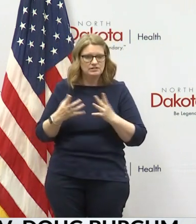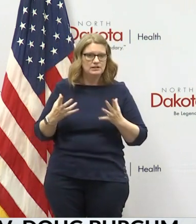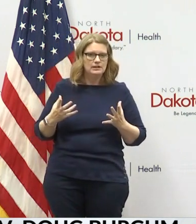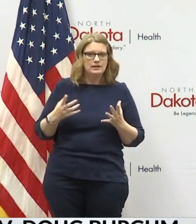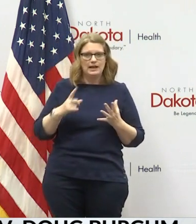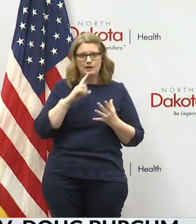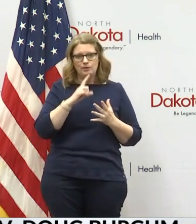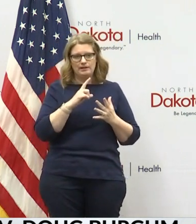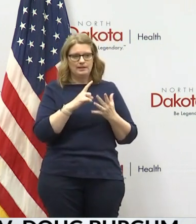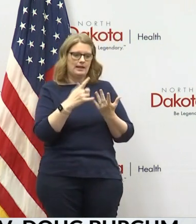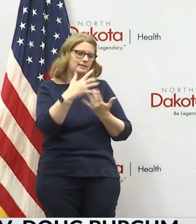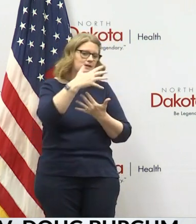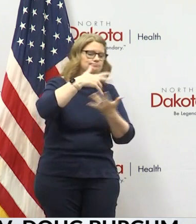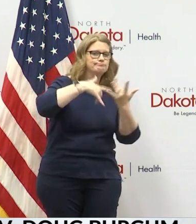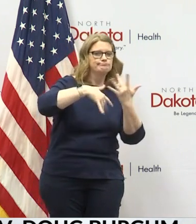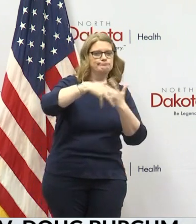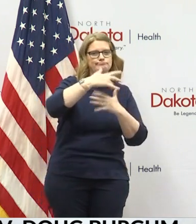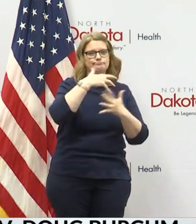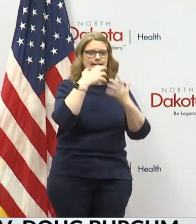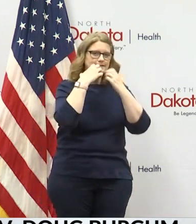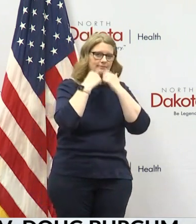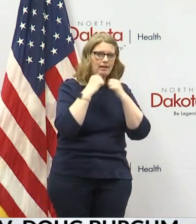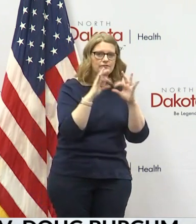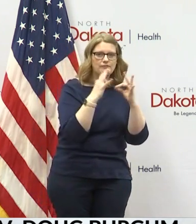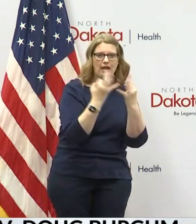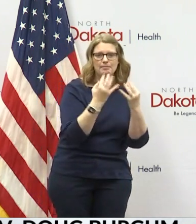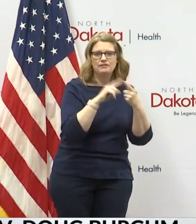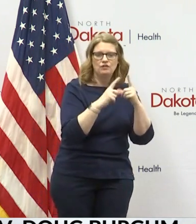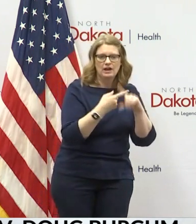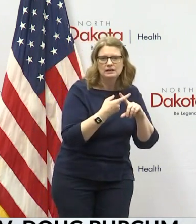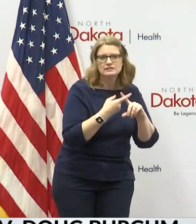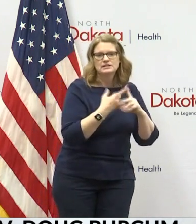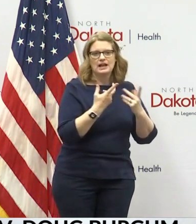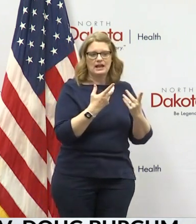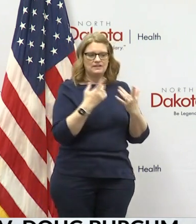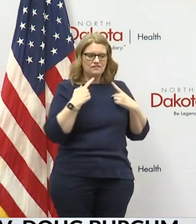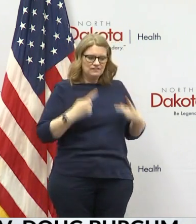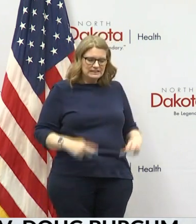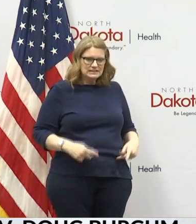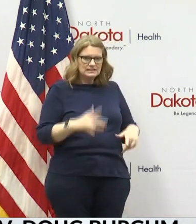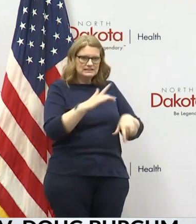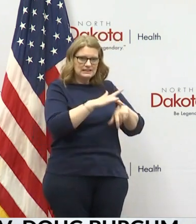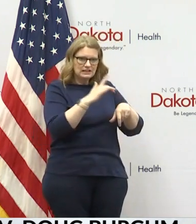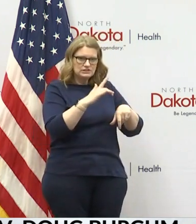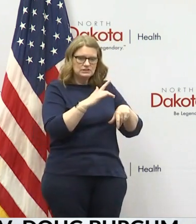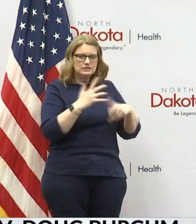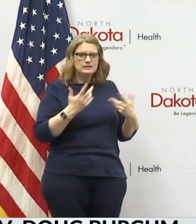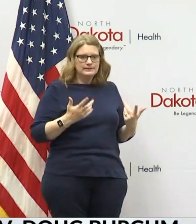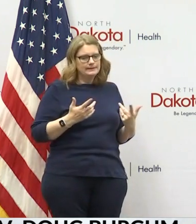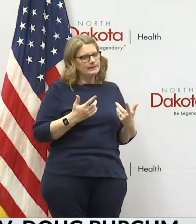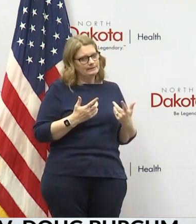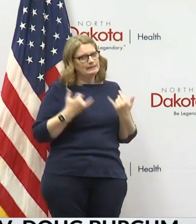ONE OF THE BRIEFINGS, WE TALKED ABOUT MENTAL HEALTH AND THE CONNECTION TO PHYSICAL HEALTH. WE KNOW THAT CONTACT WITH LOVED